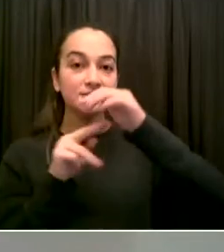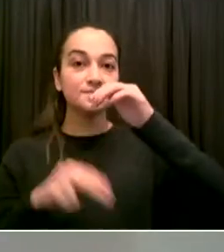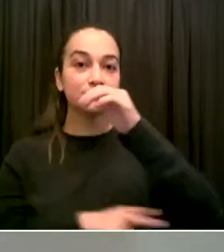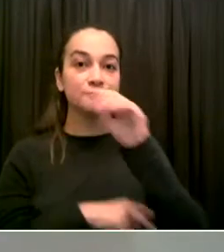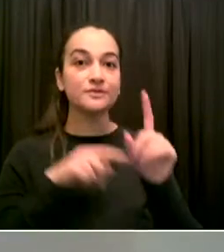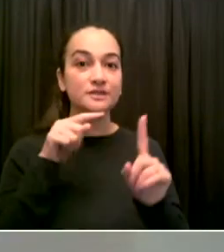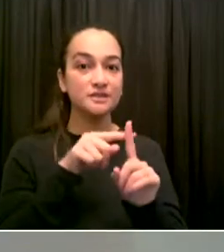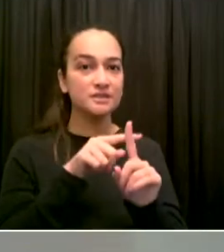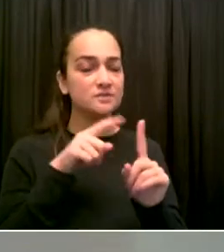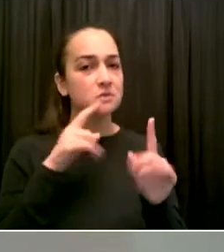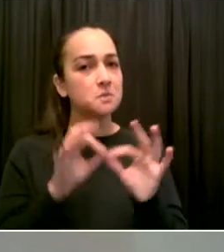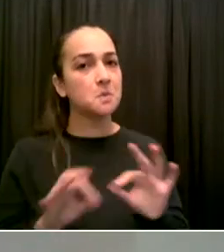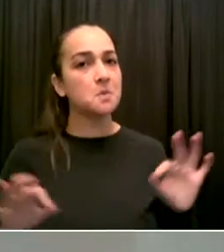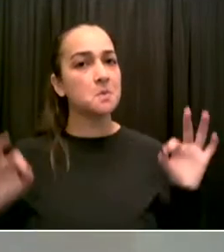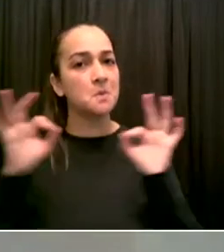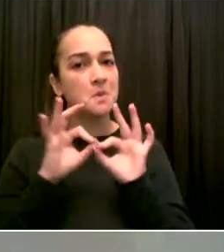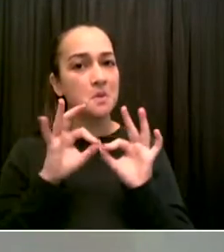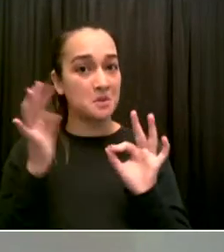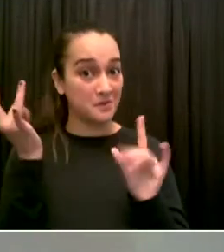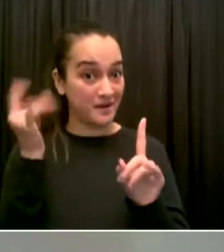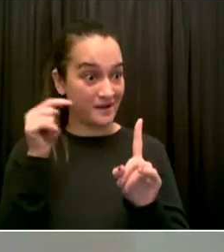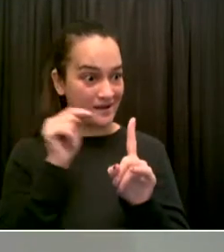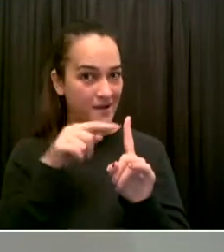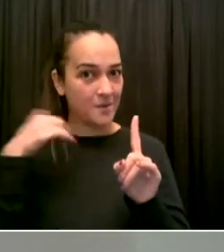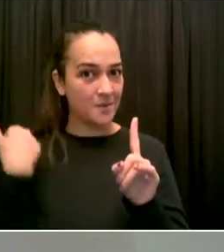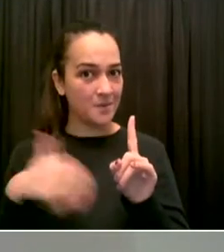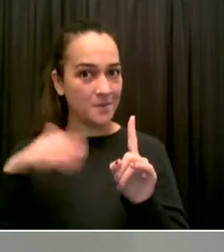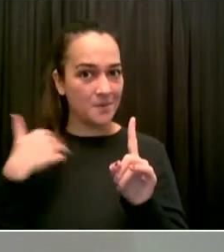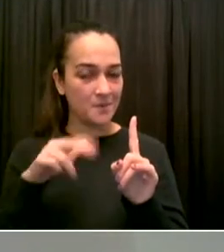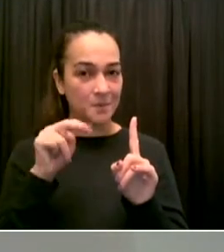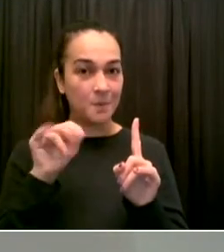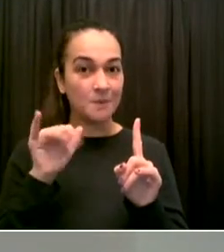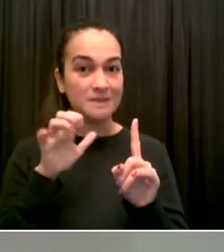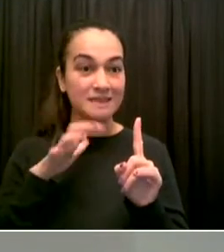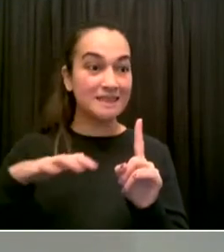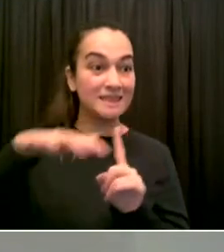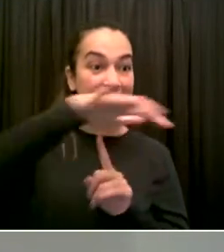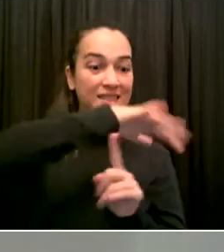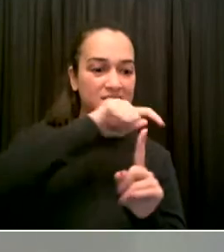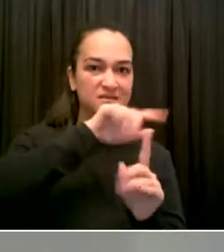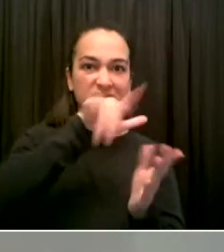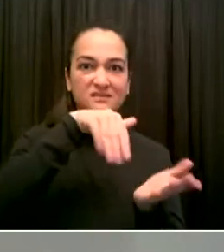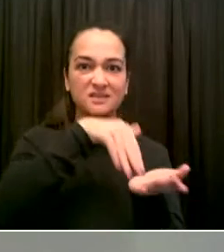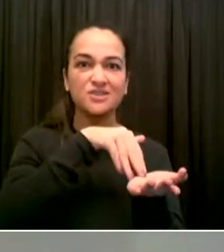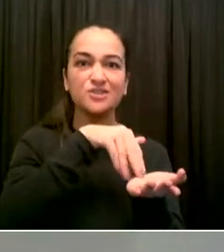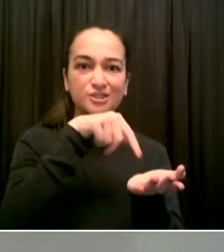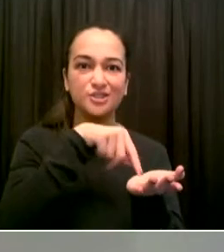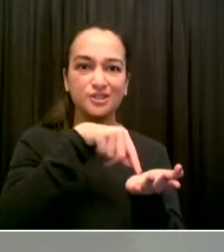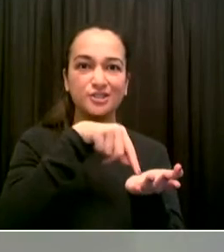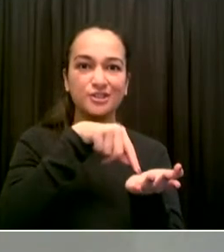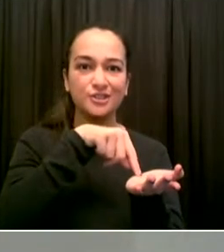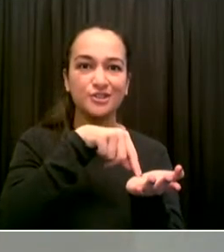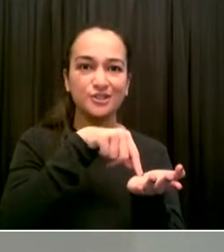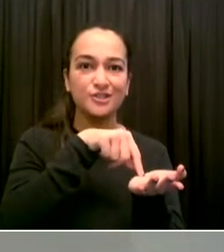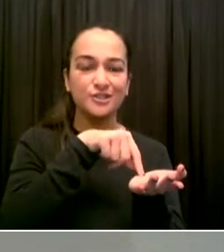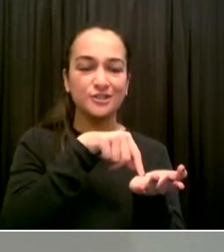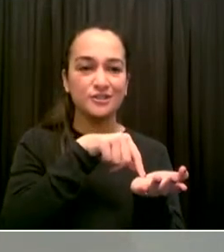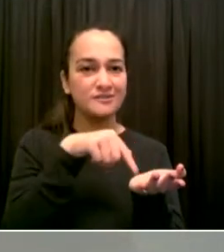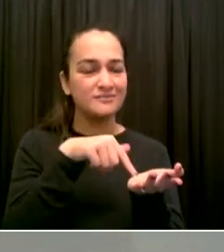BROOKLYN BRIDGE IS IMPORTANT BECAUSE IT IS A TREMENDOUS CONNECTOR. WE HAVE A LOT OF PEOPLE USING